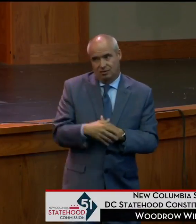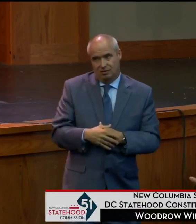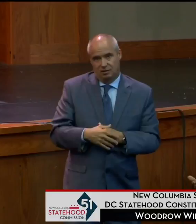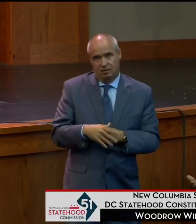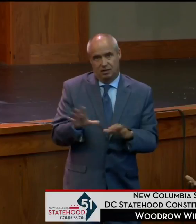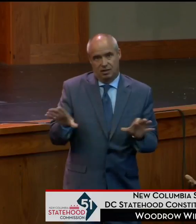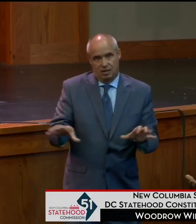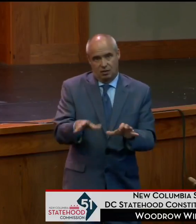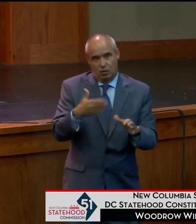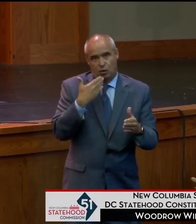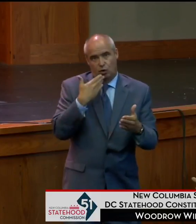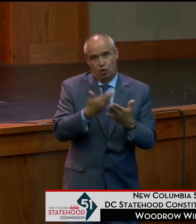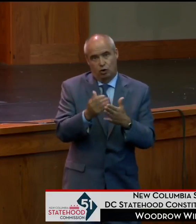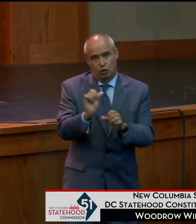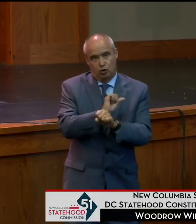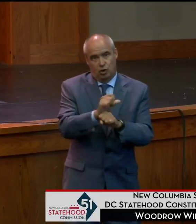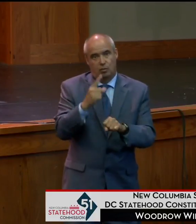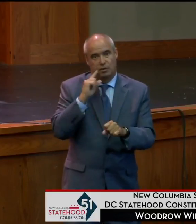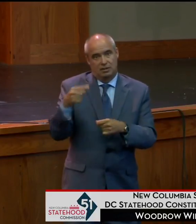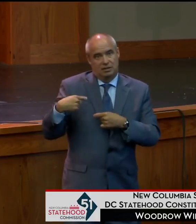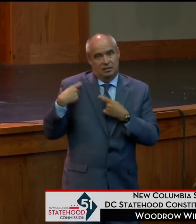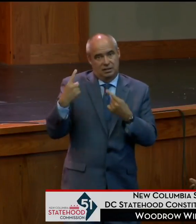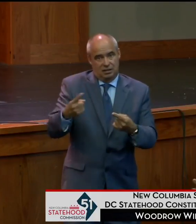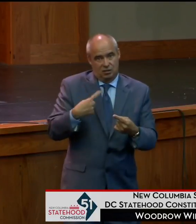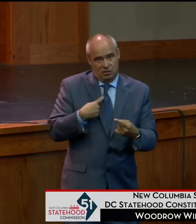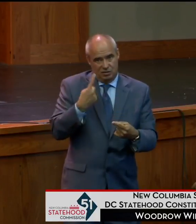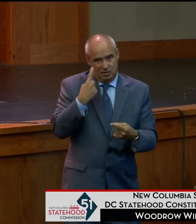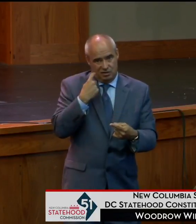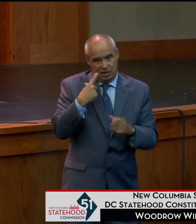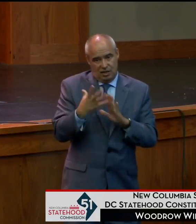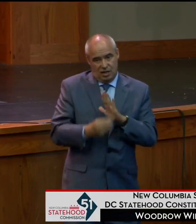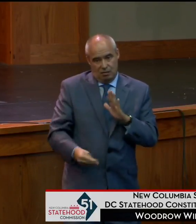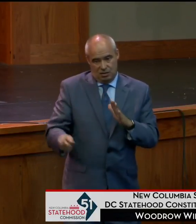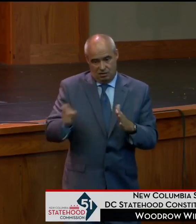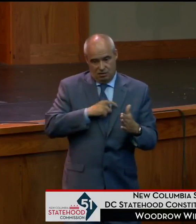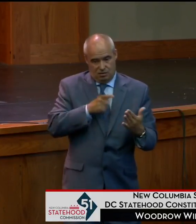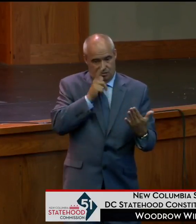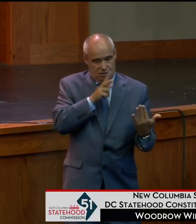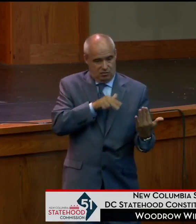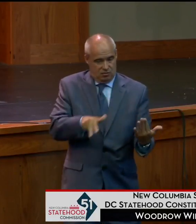EXCELLENT JOB ON THAT. AND SINCE I JUST GOT A COPY AND HAVE NOT THOROUGHLY READ IT.